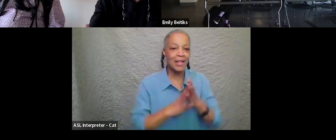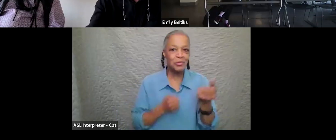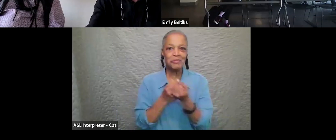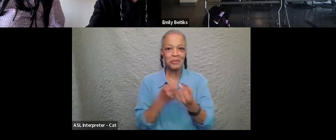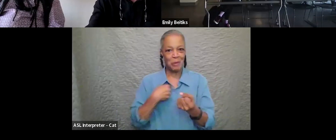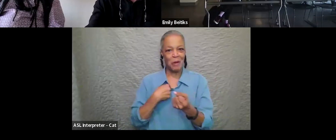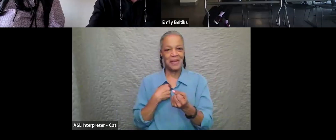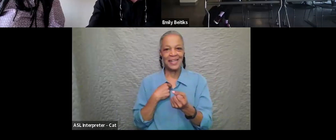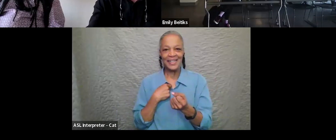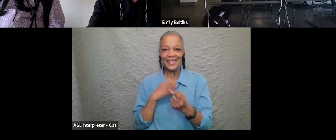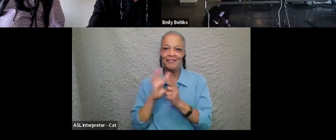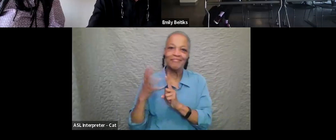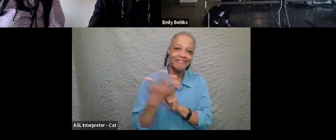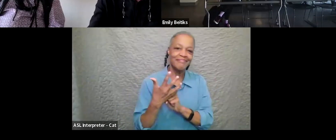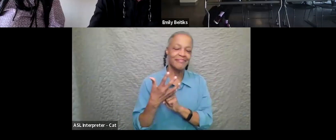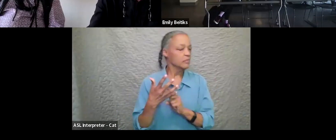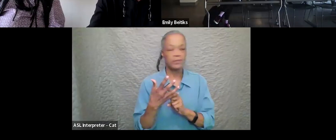And that doesn't happen.